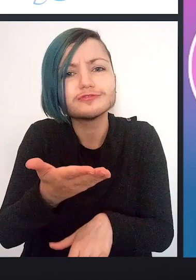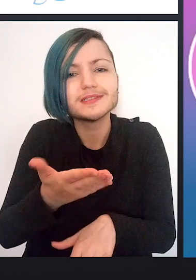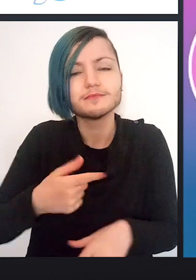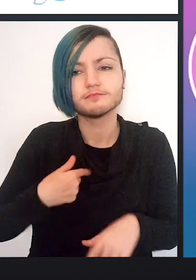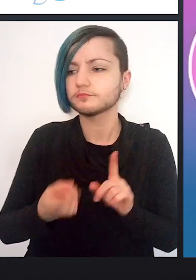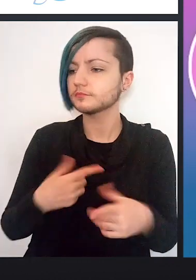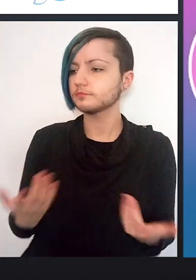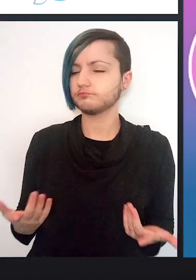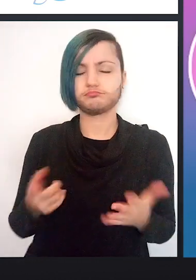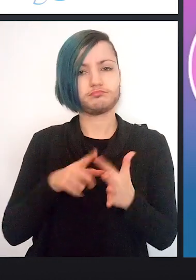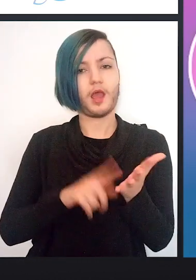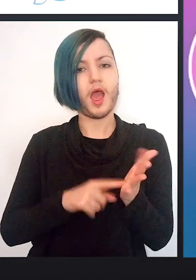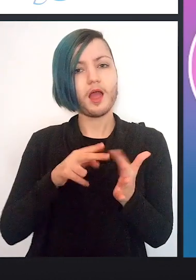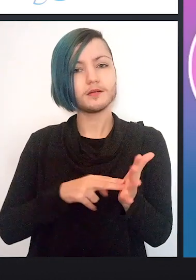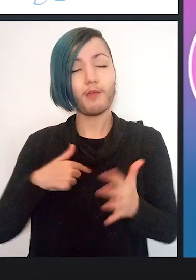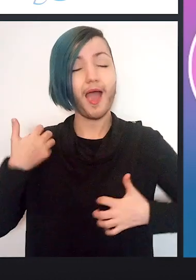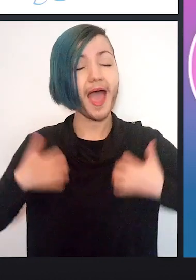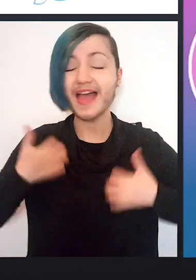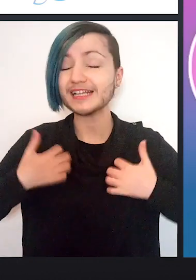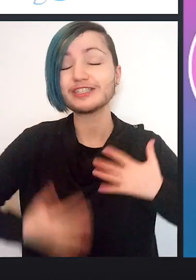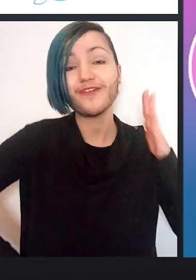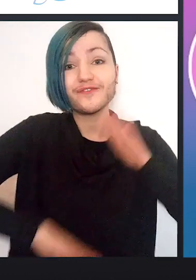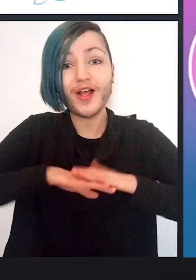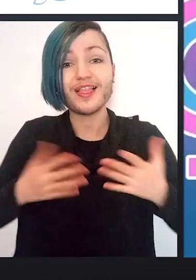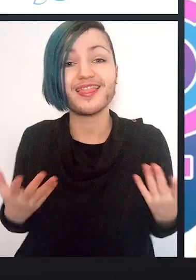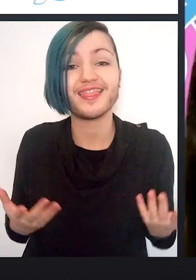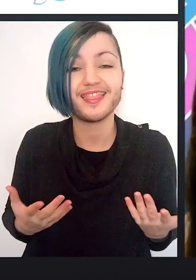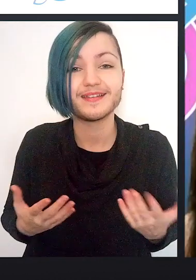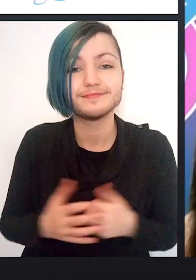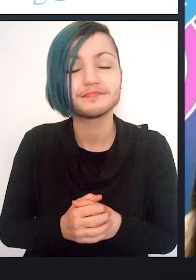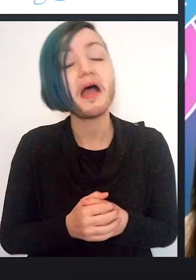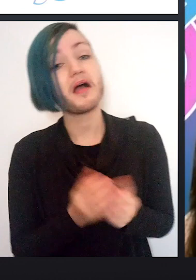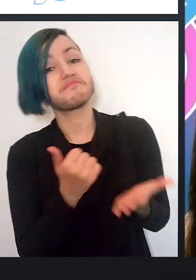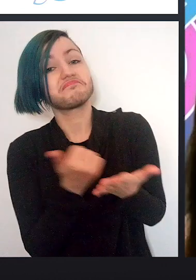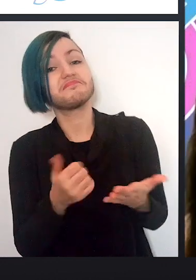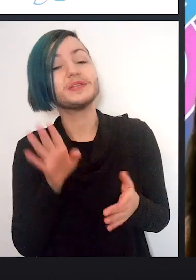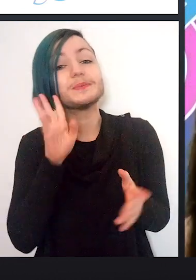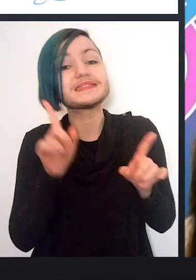And I said "But Helen I've got so much energy!" So brilliant, so it sounds like your immediate